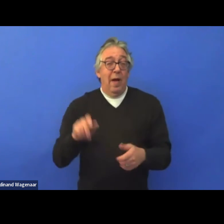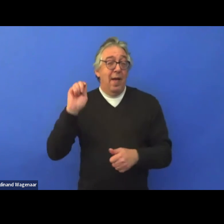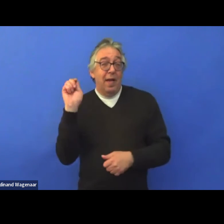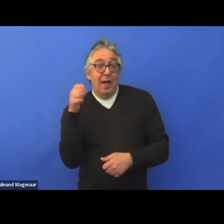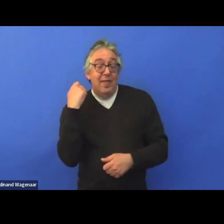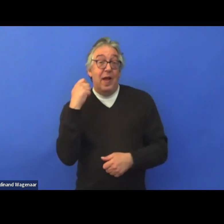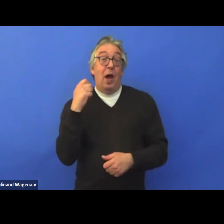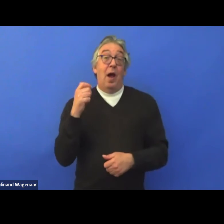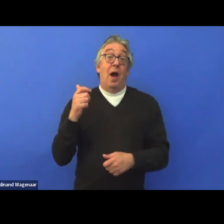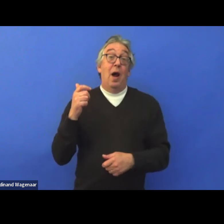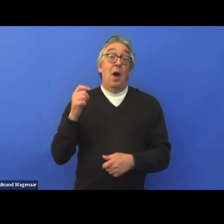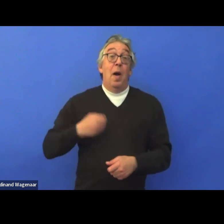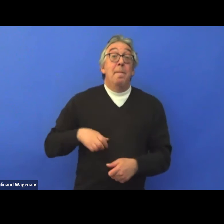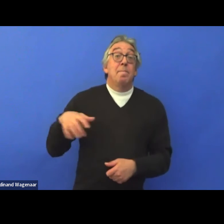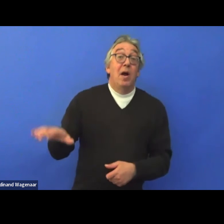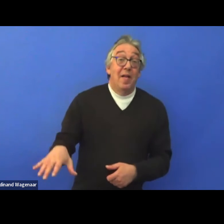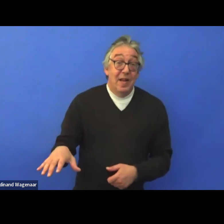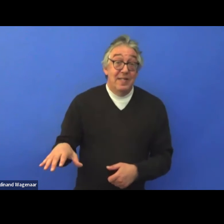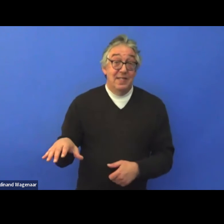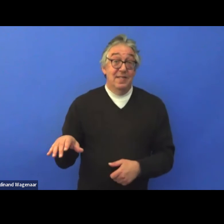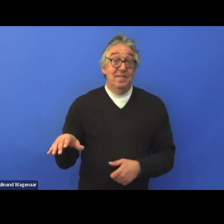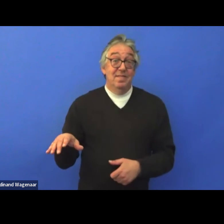It is a three-year programme, a rich programme.